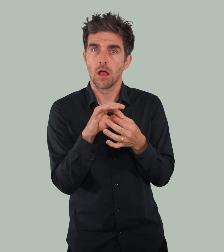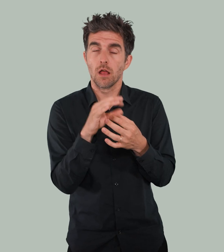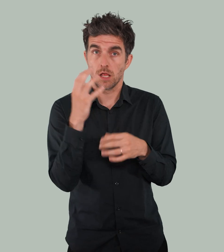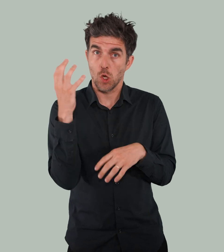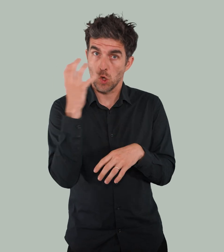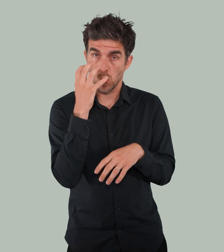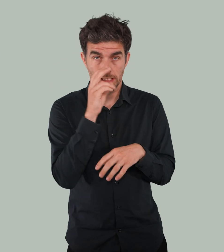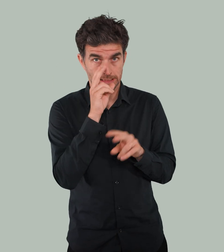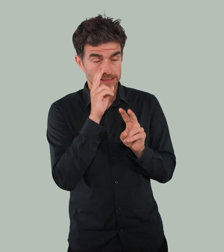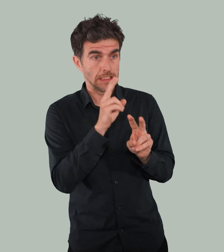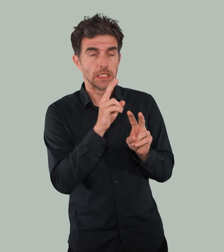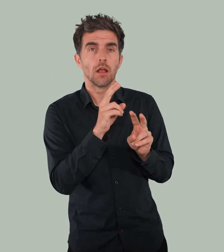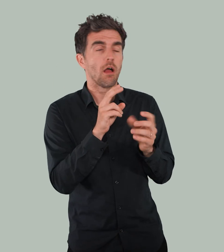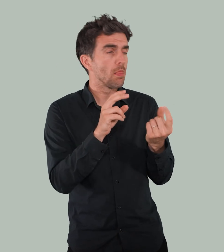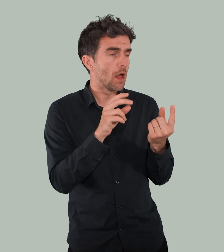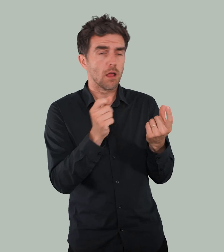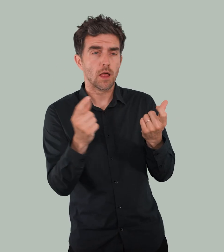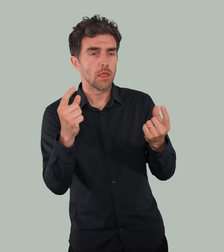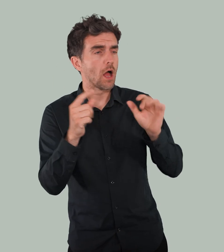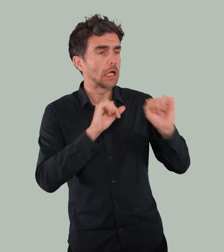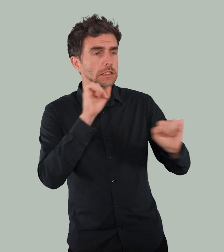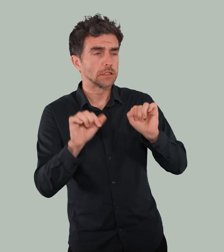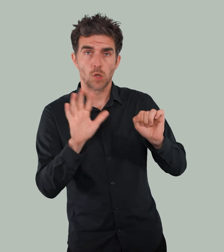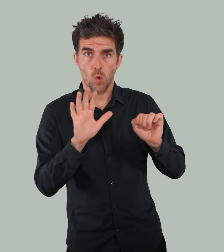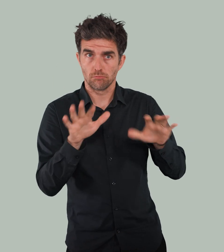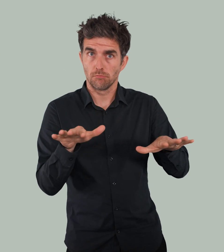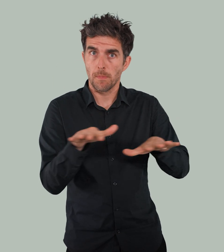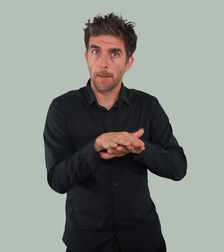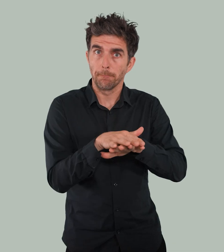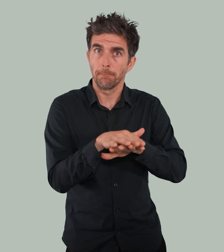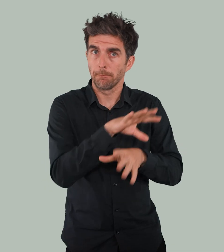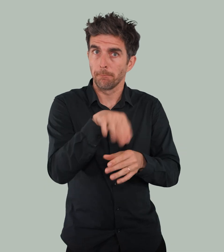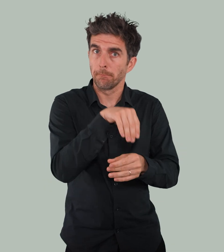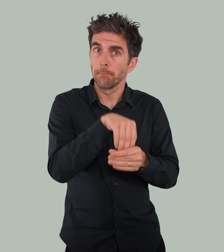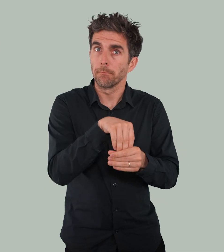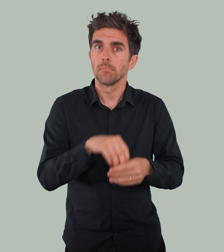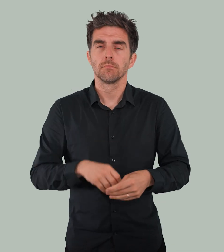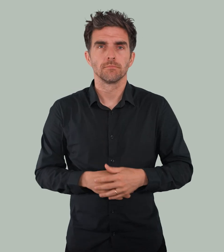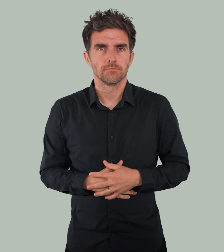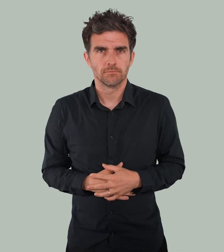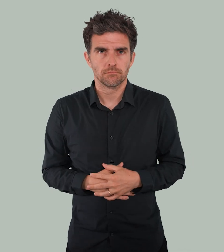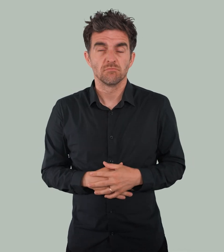and there is a significant degree of overlap between them.